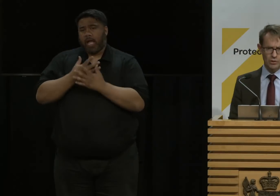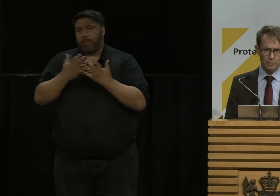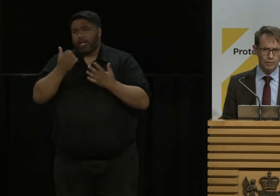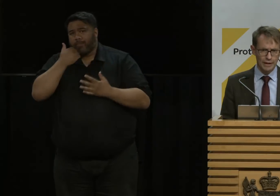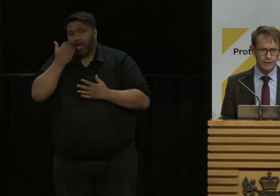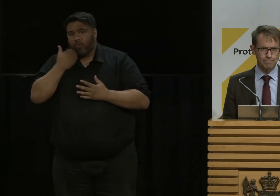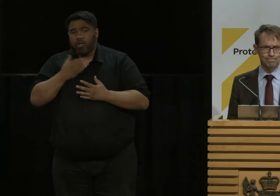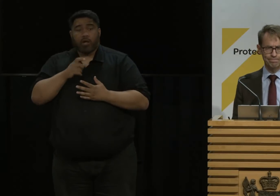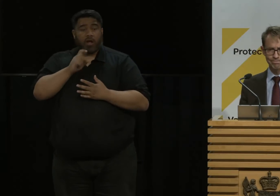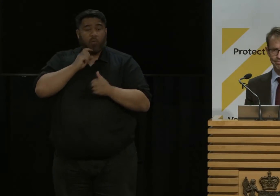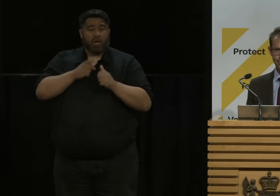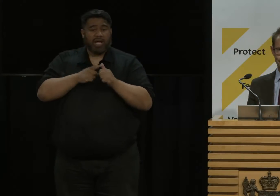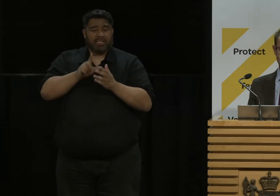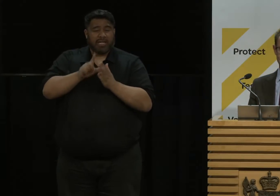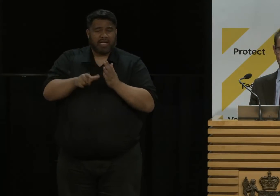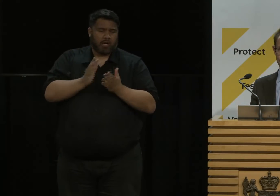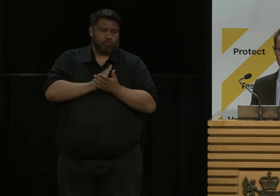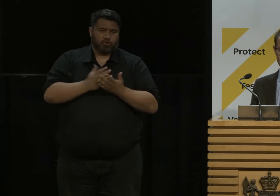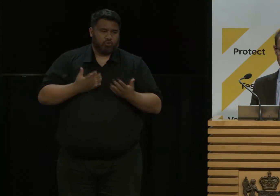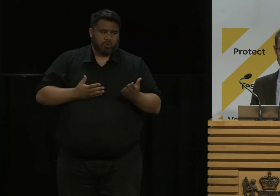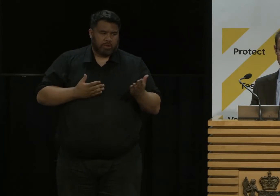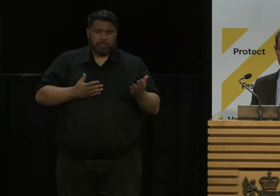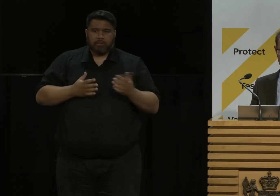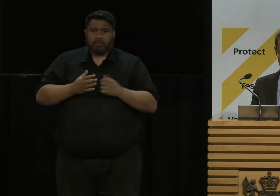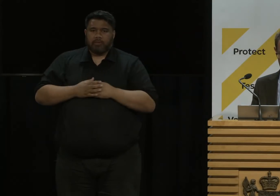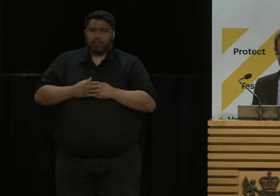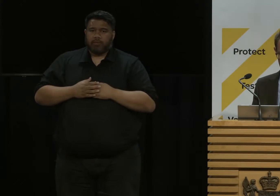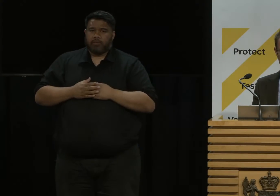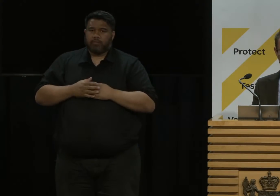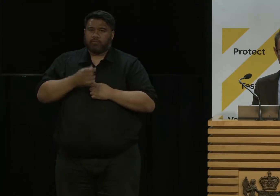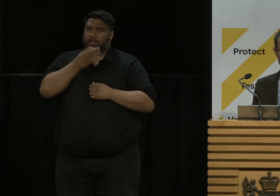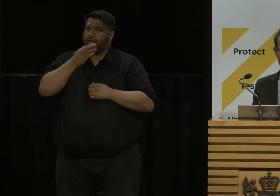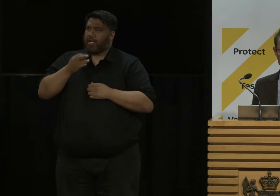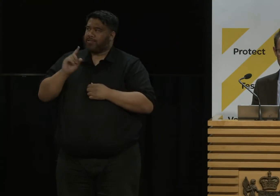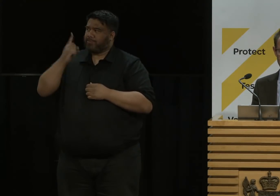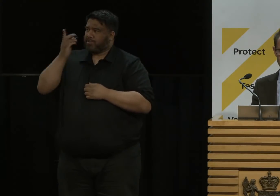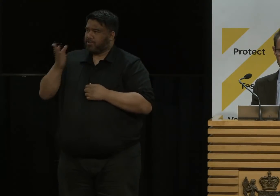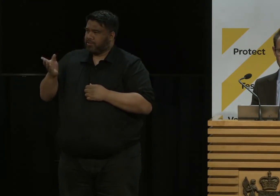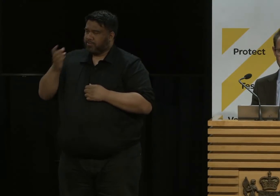deaths during the Delta outbreak, how many are Maori?